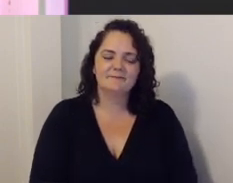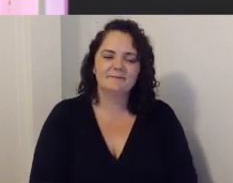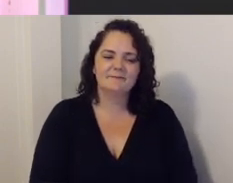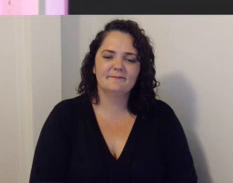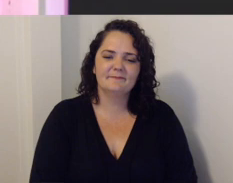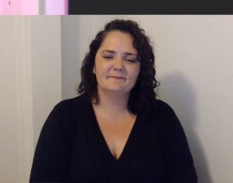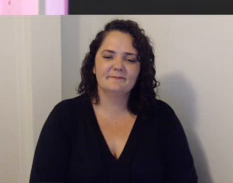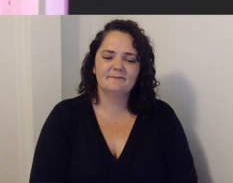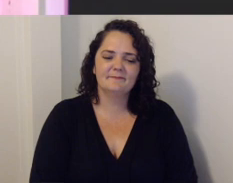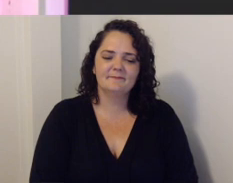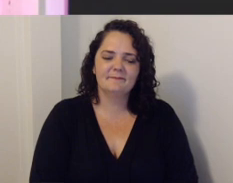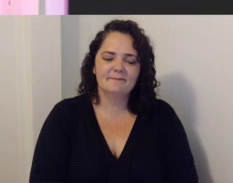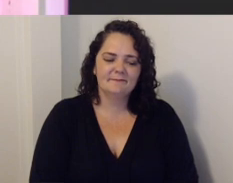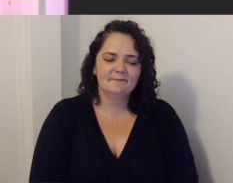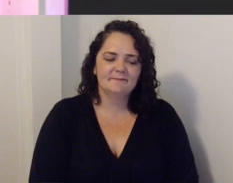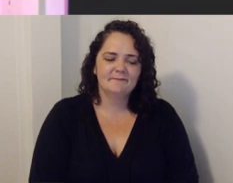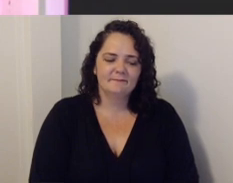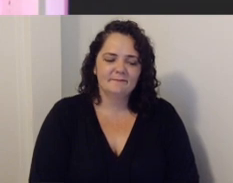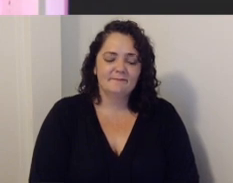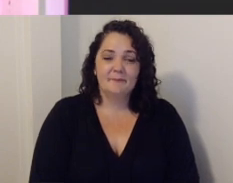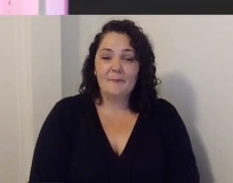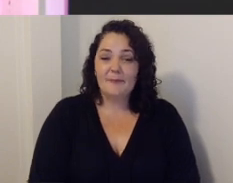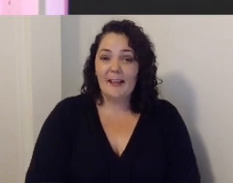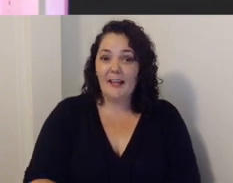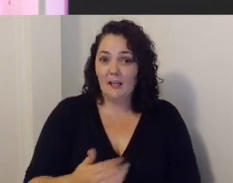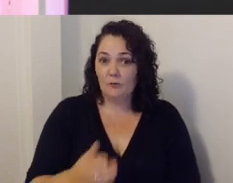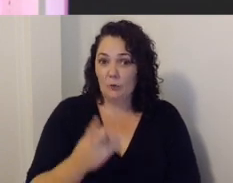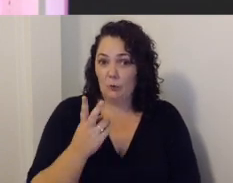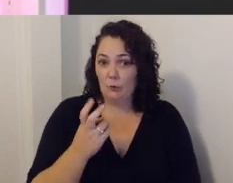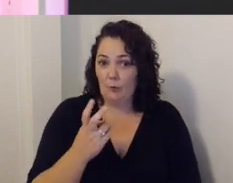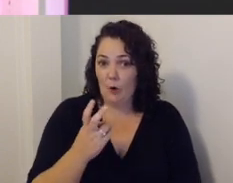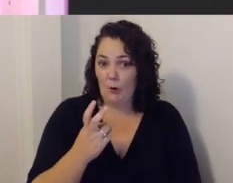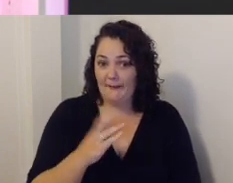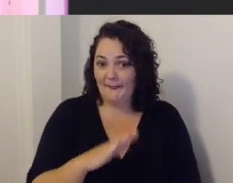Alright y'all I'm giving you exactly two more minutes